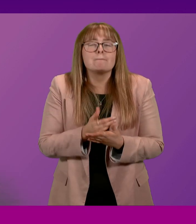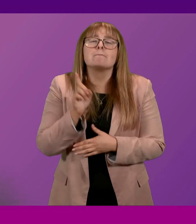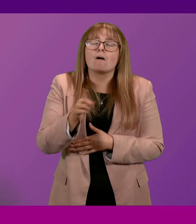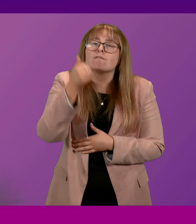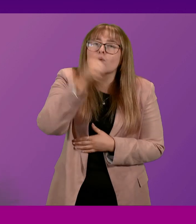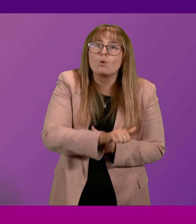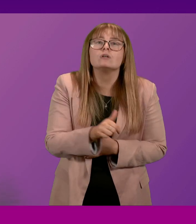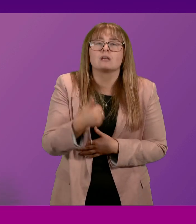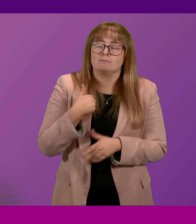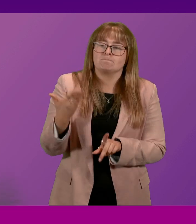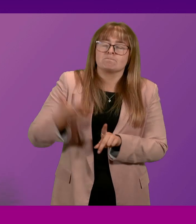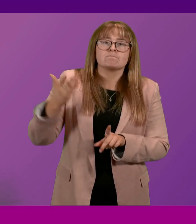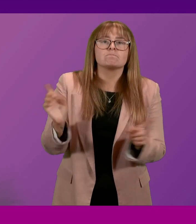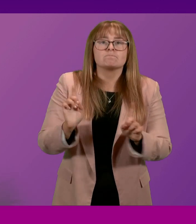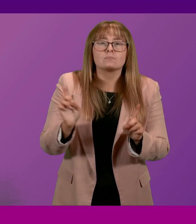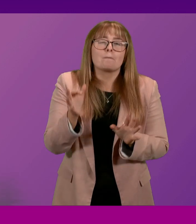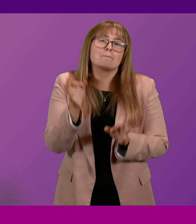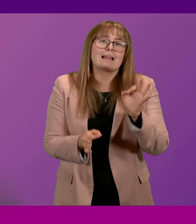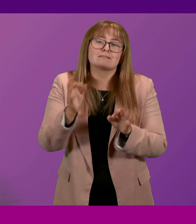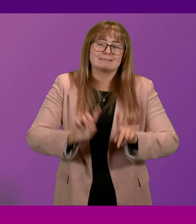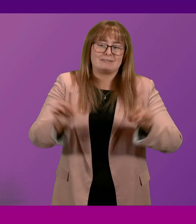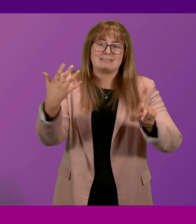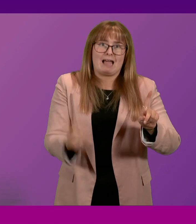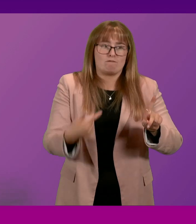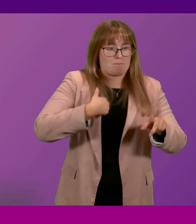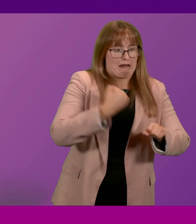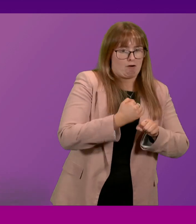I recognise that there will be political differences from one Government to another,